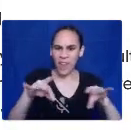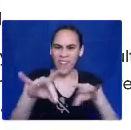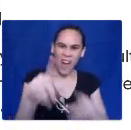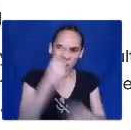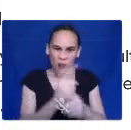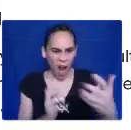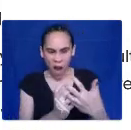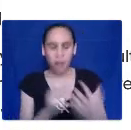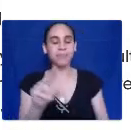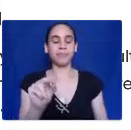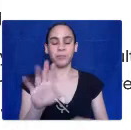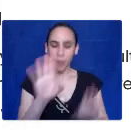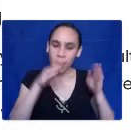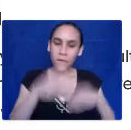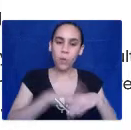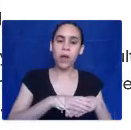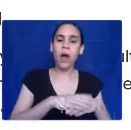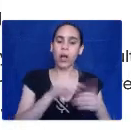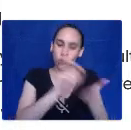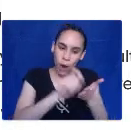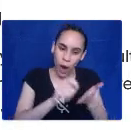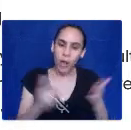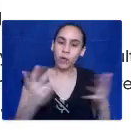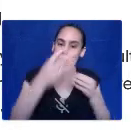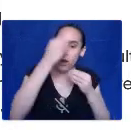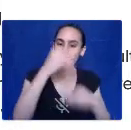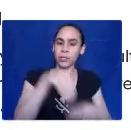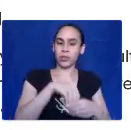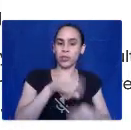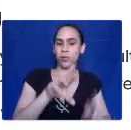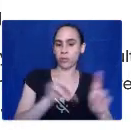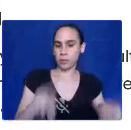on the content focus on the writing okay um but canva can be fine what you want is a tool that